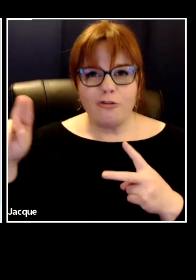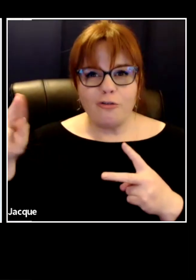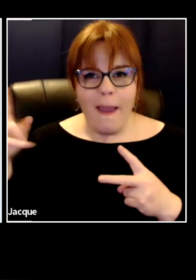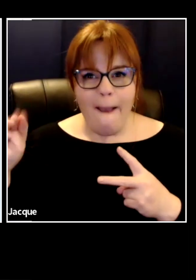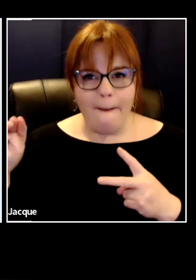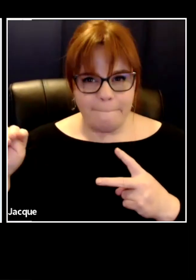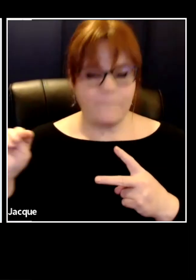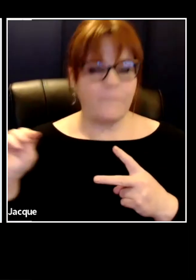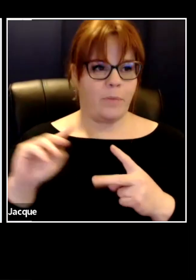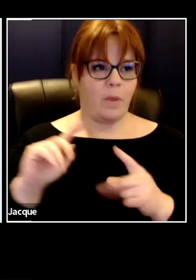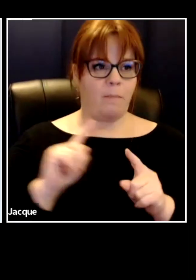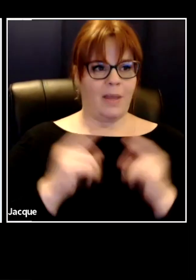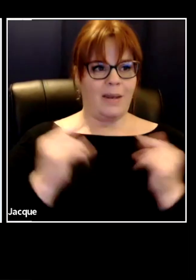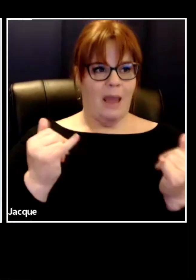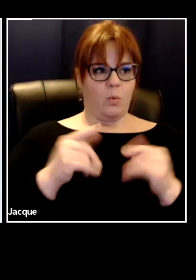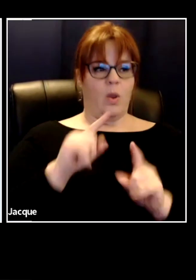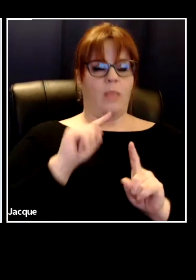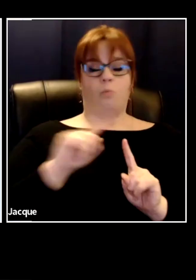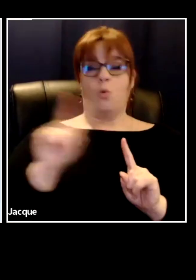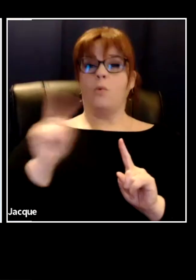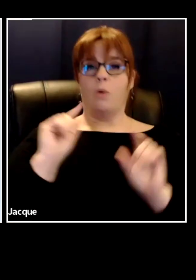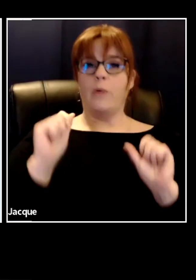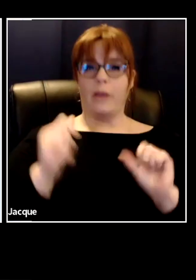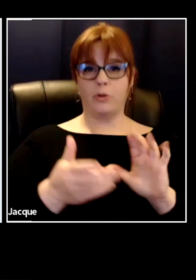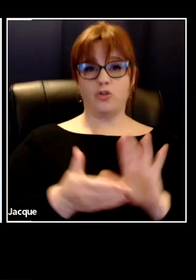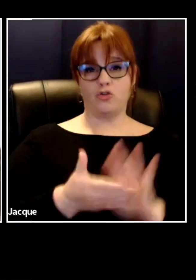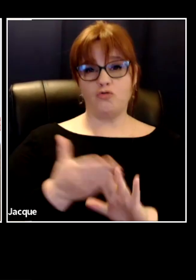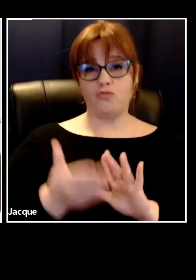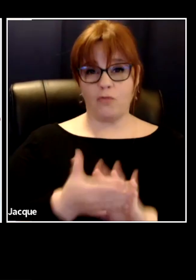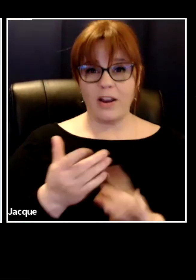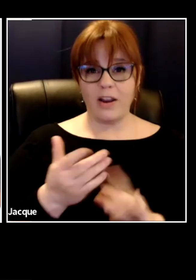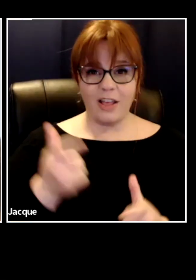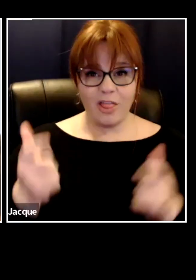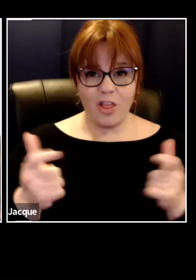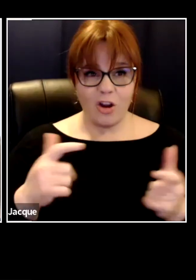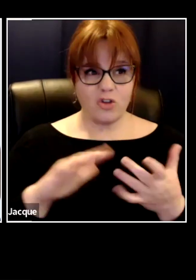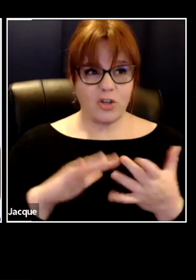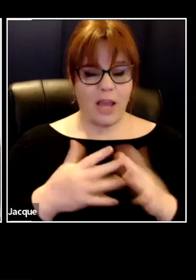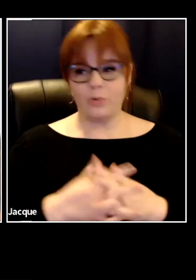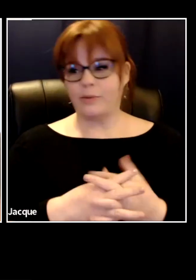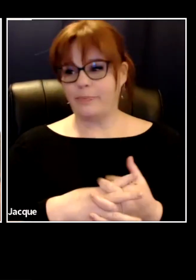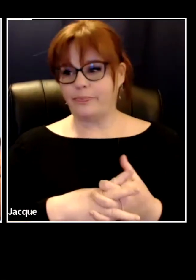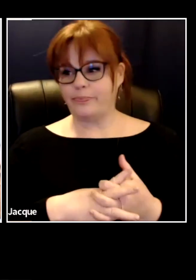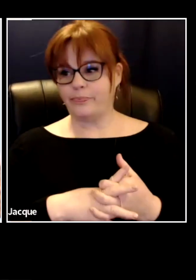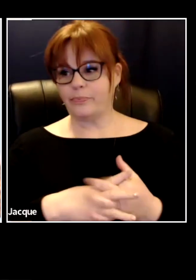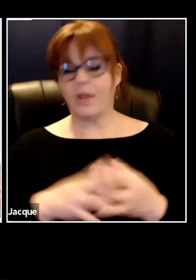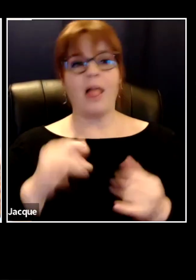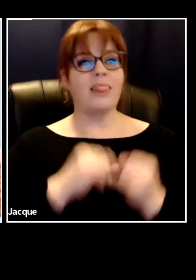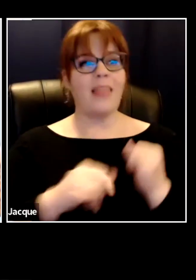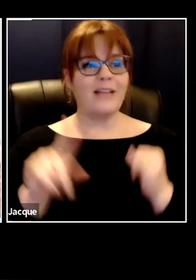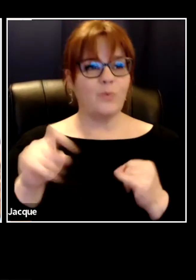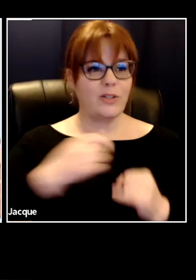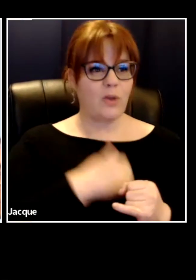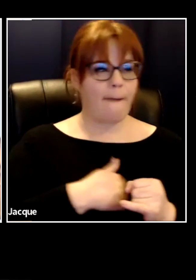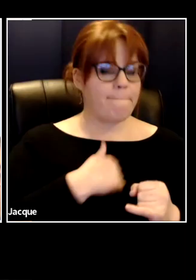where we're actually able to to run this in larger jurisdictions. Last question. Sorry. Question. I